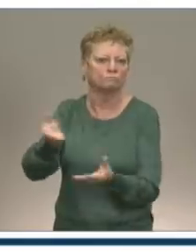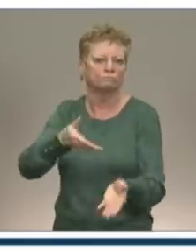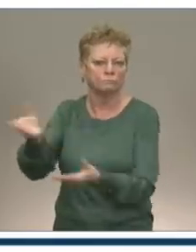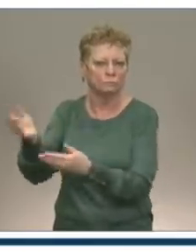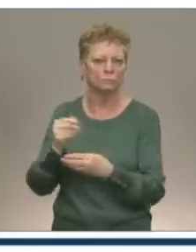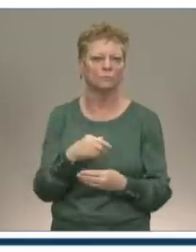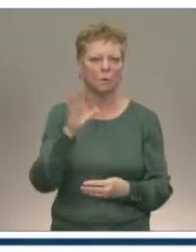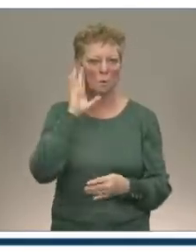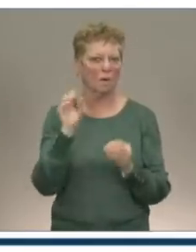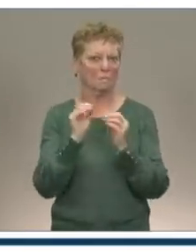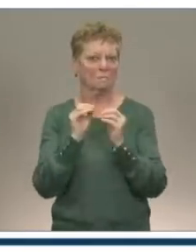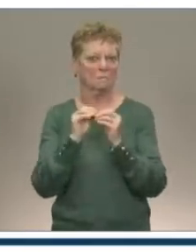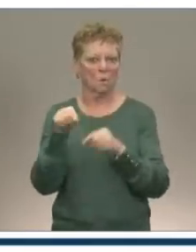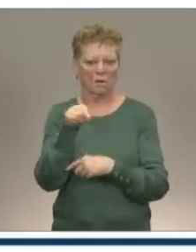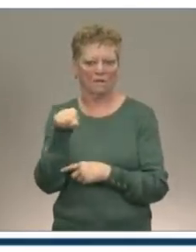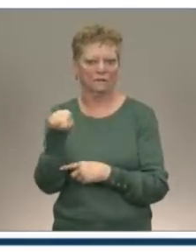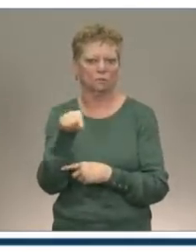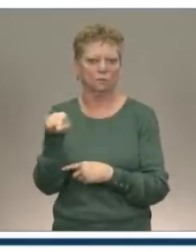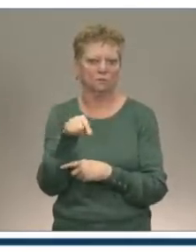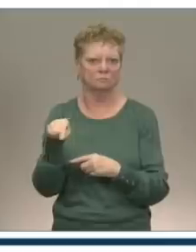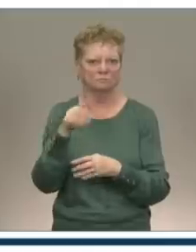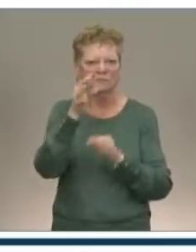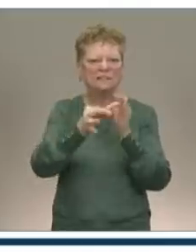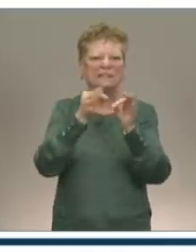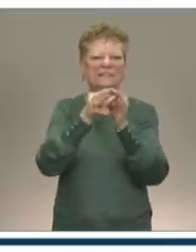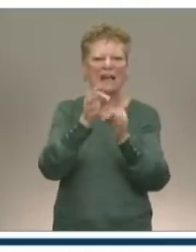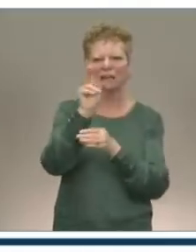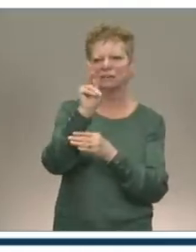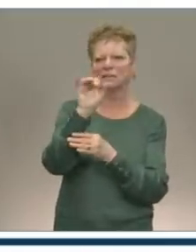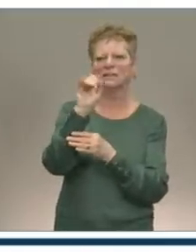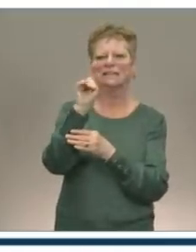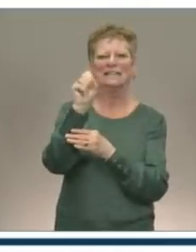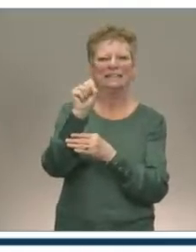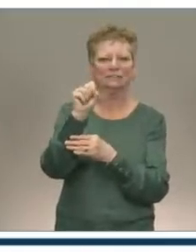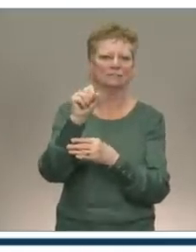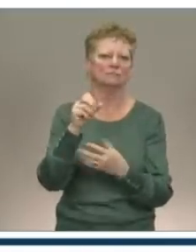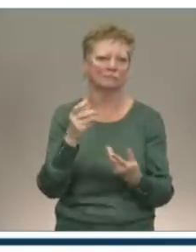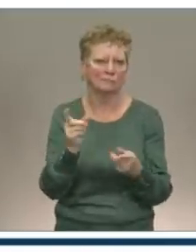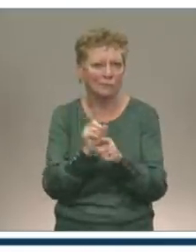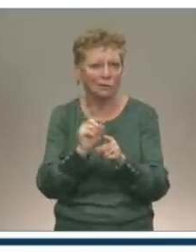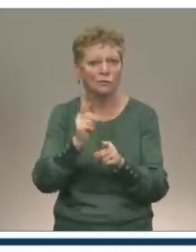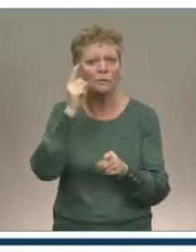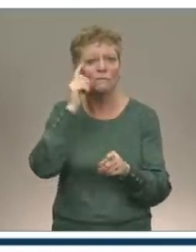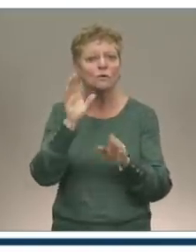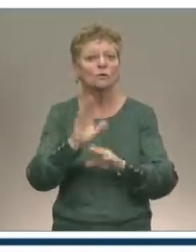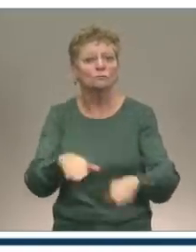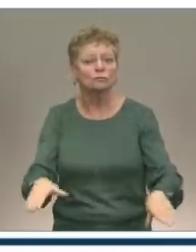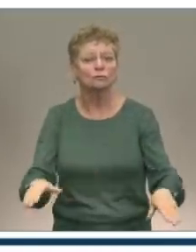this week of of test kits and we've also made take-home kits available for children from